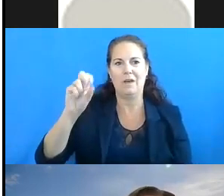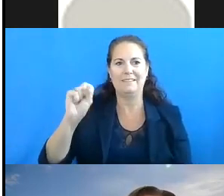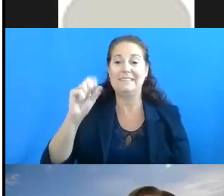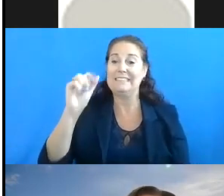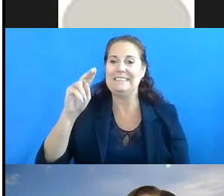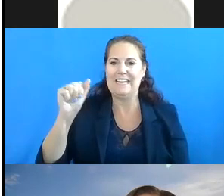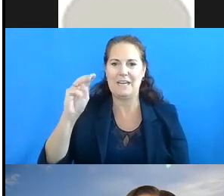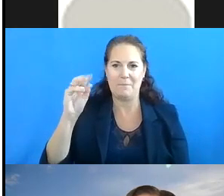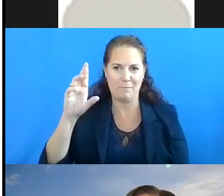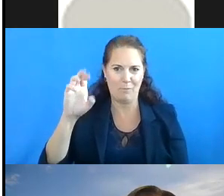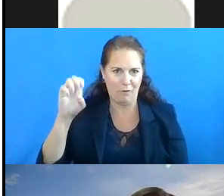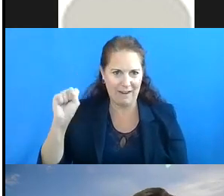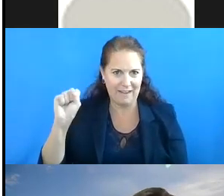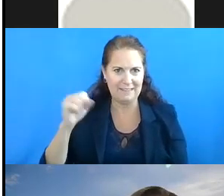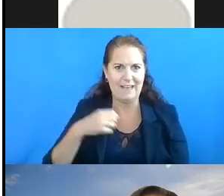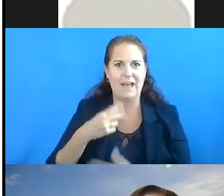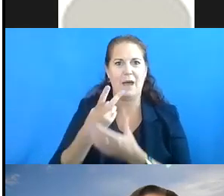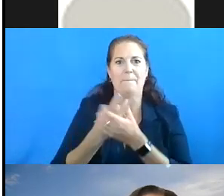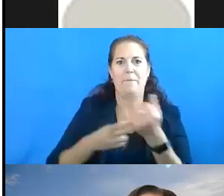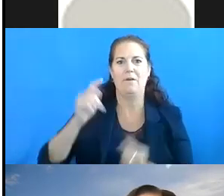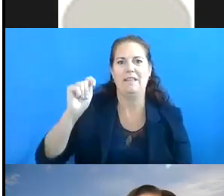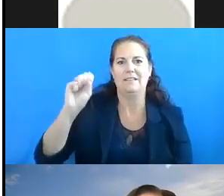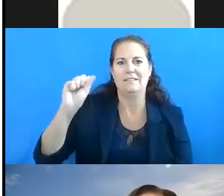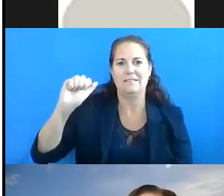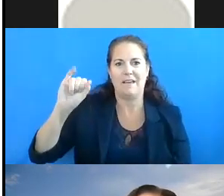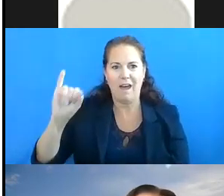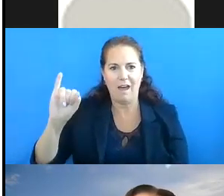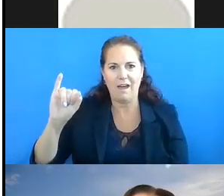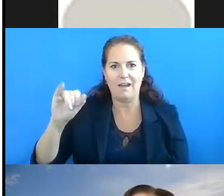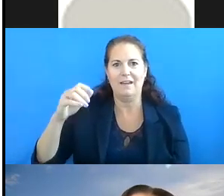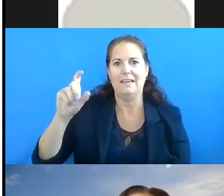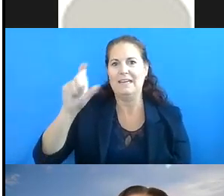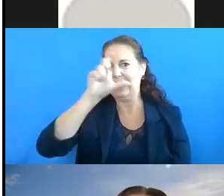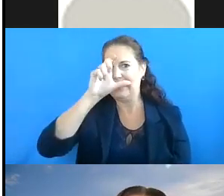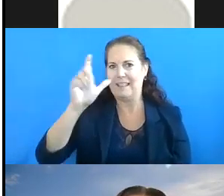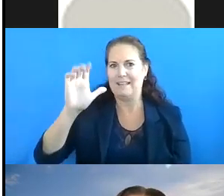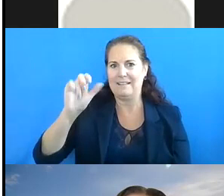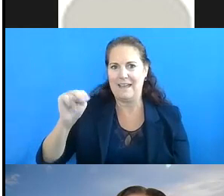am both Ts’aahl of the Haida Eagle Clan and Kaay Llaanas of the Haida Nation and I also